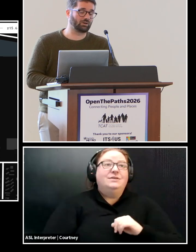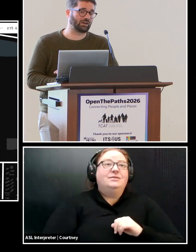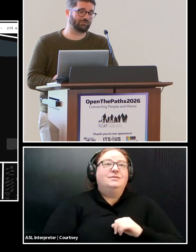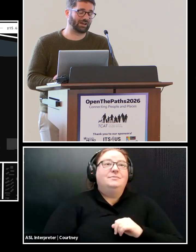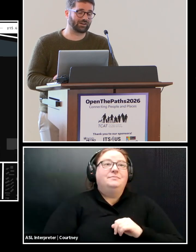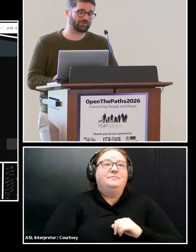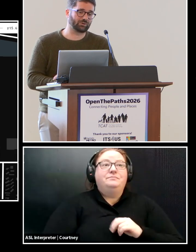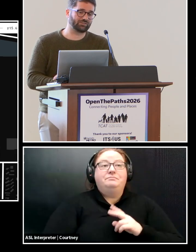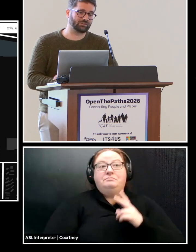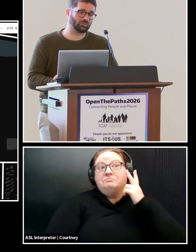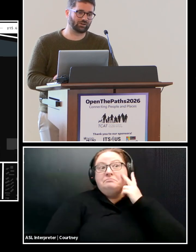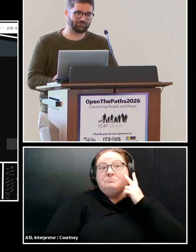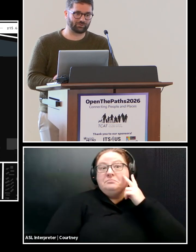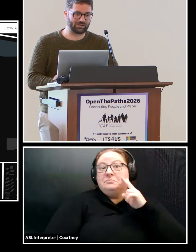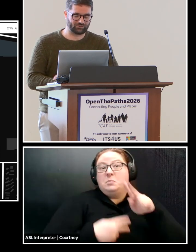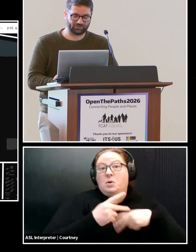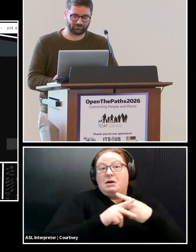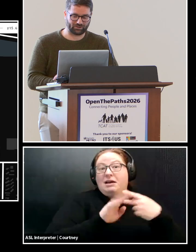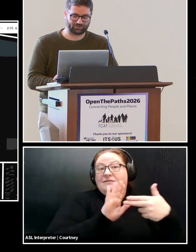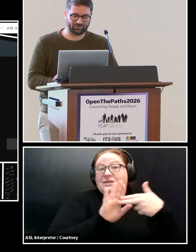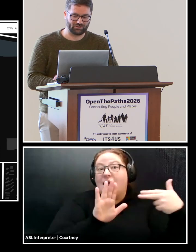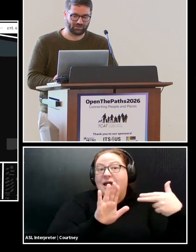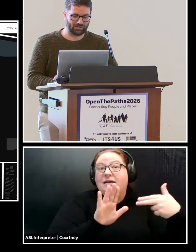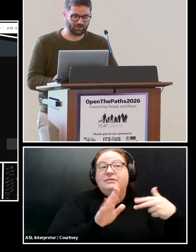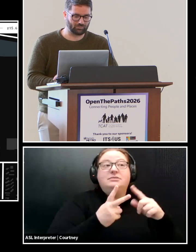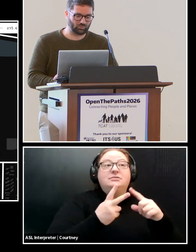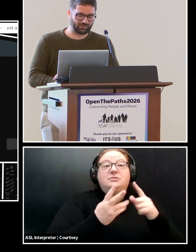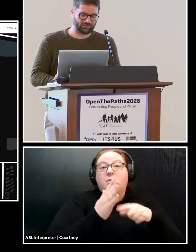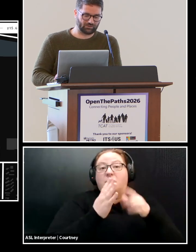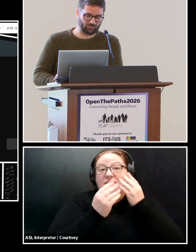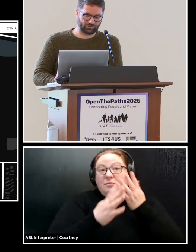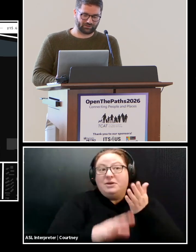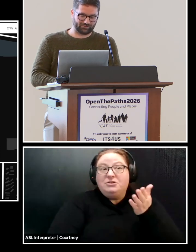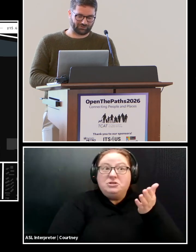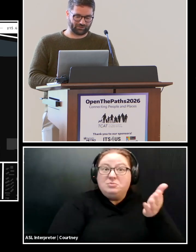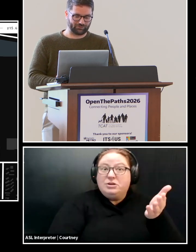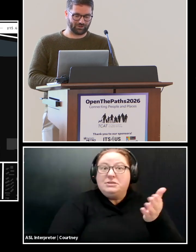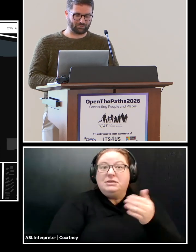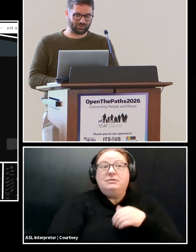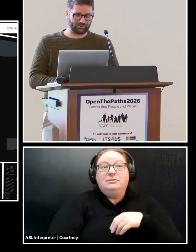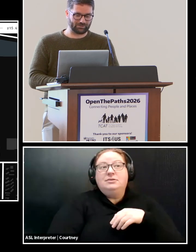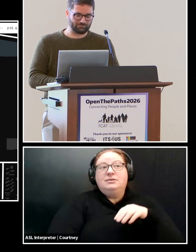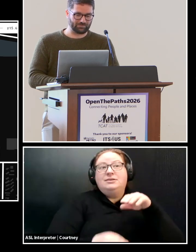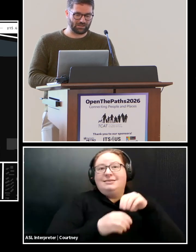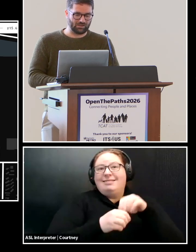what kind of tags are present, what information is present um within within the file you've uploaded.